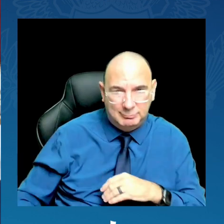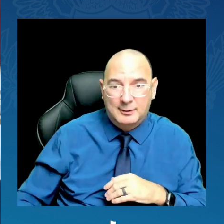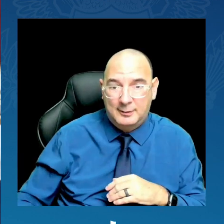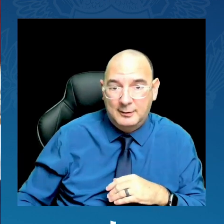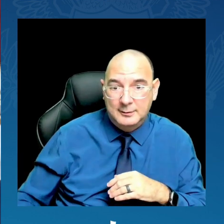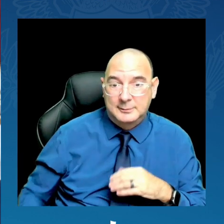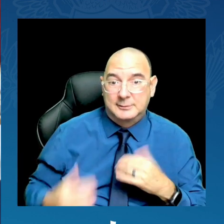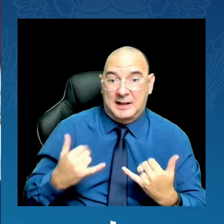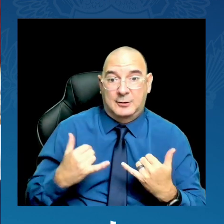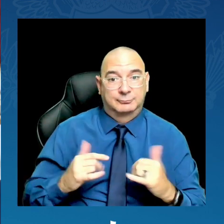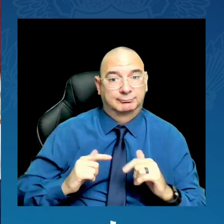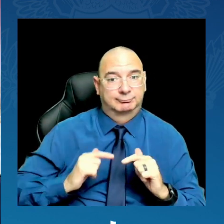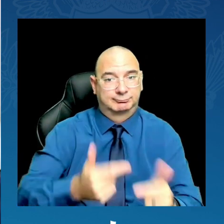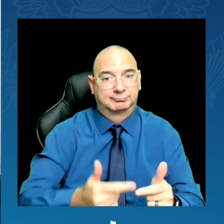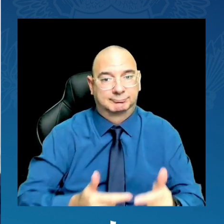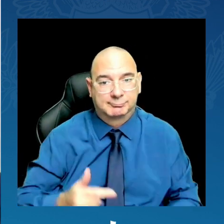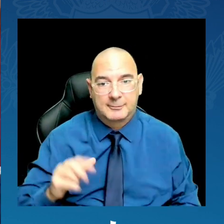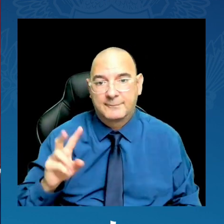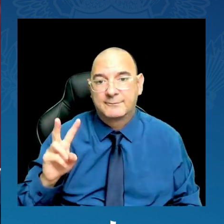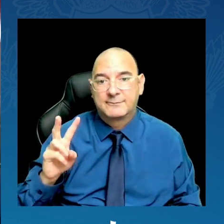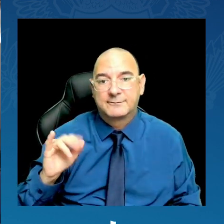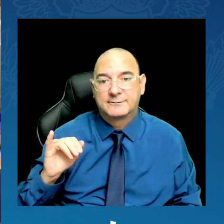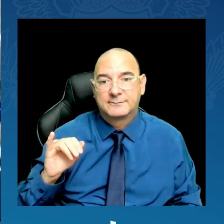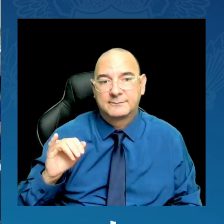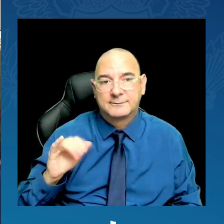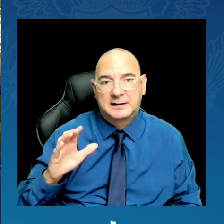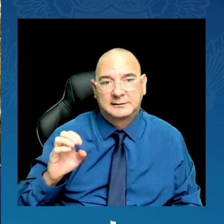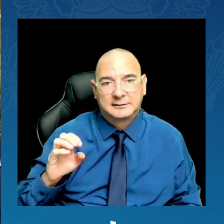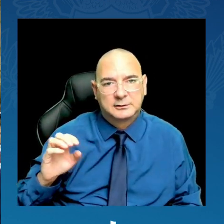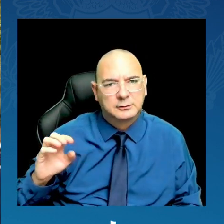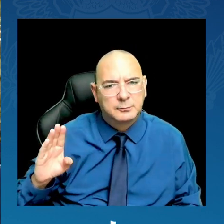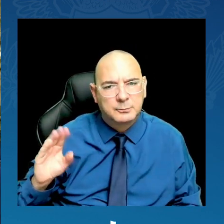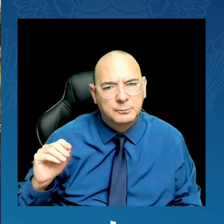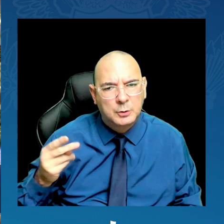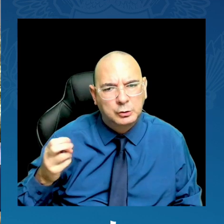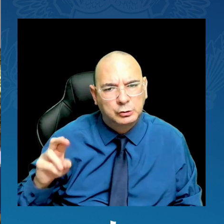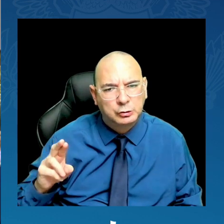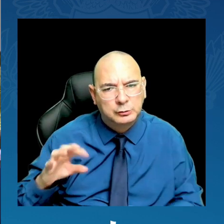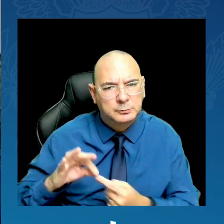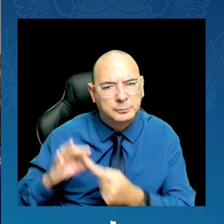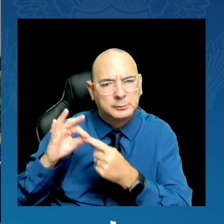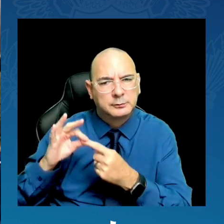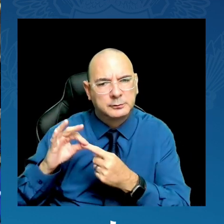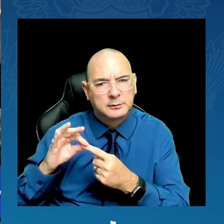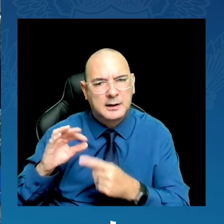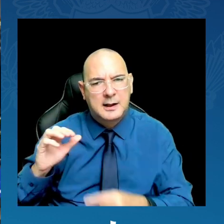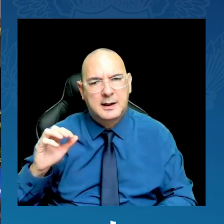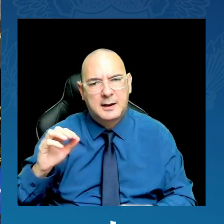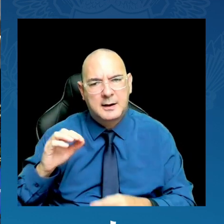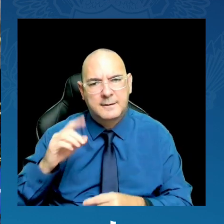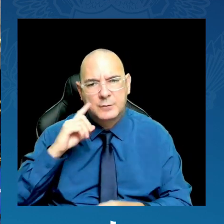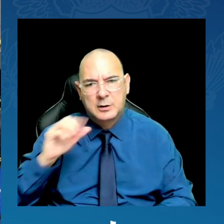the CEOs of special aerospace services. And if you could share a bit about how you're thinking